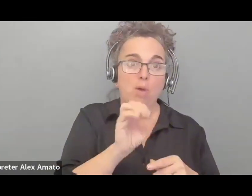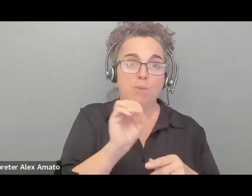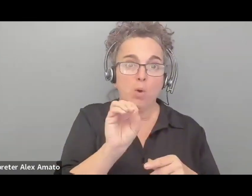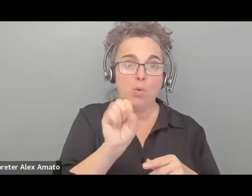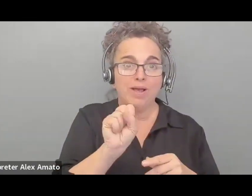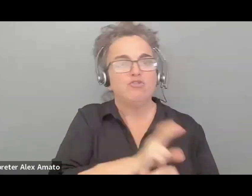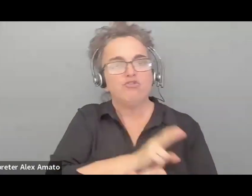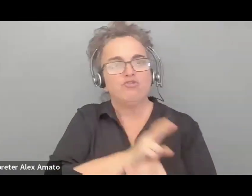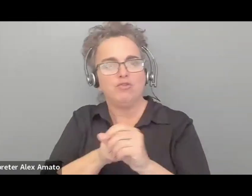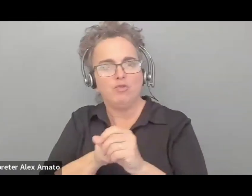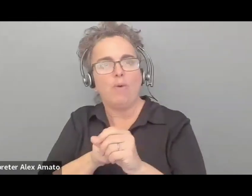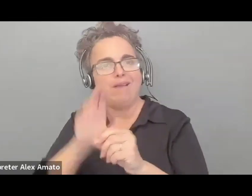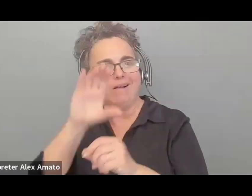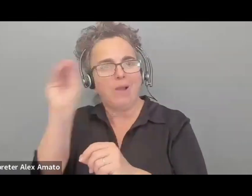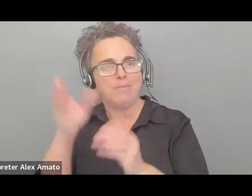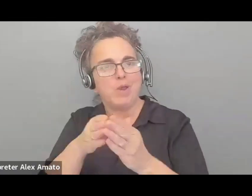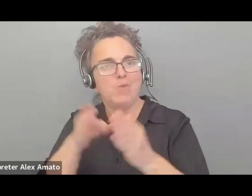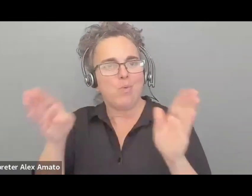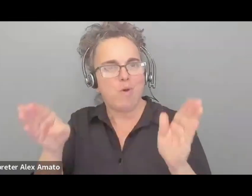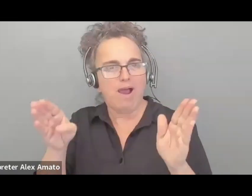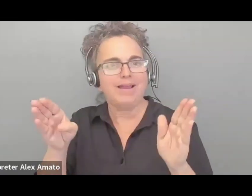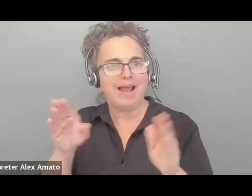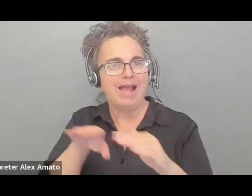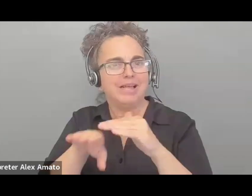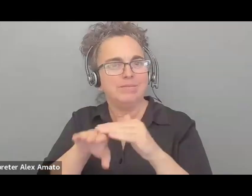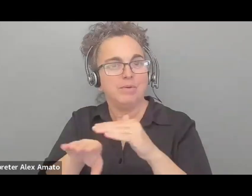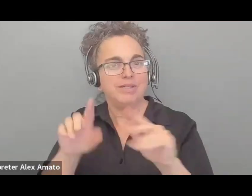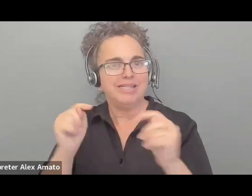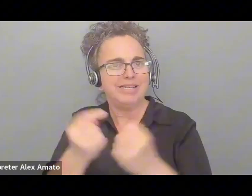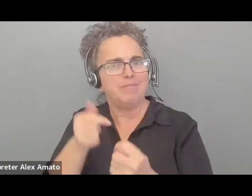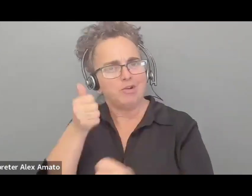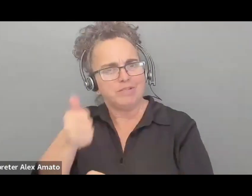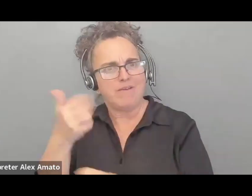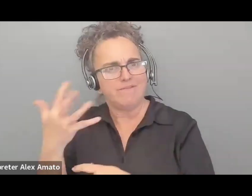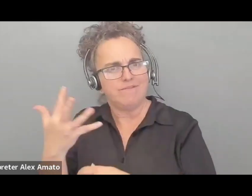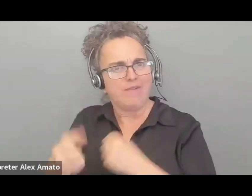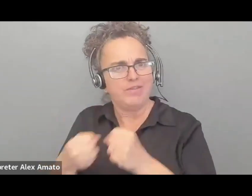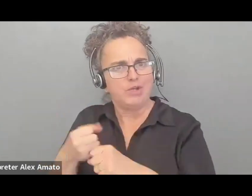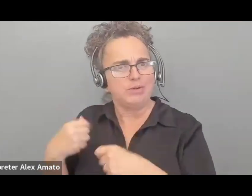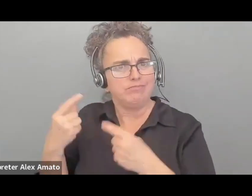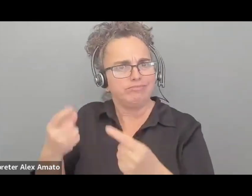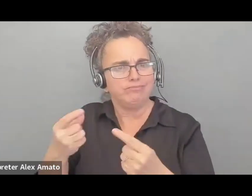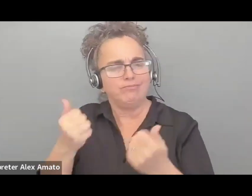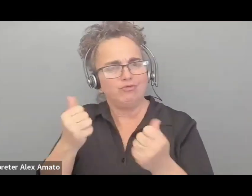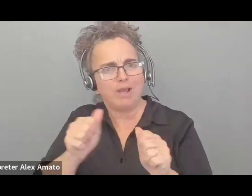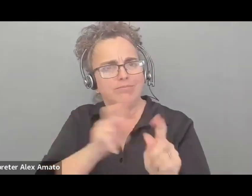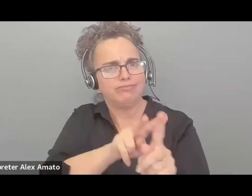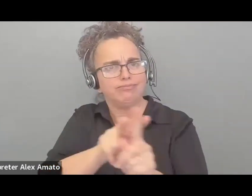where she has spent the last five years advancing inclusive usability across the Google ecosystem.